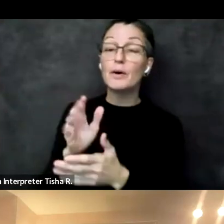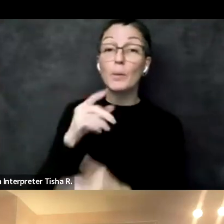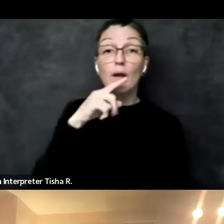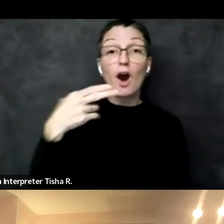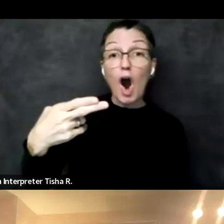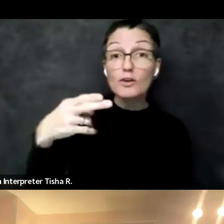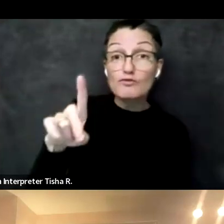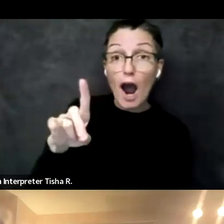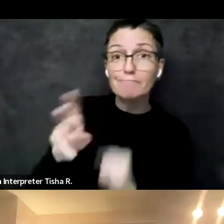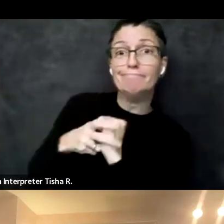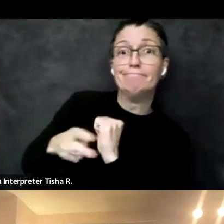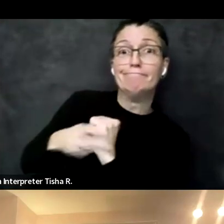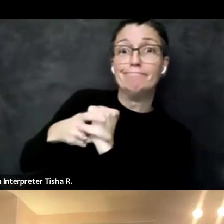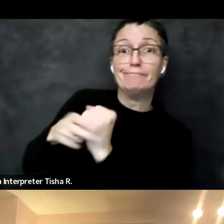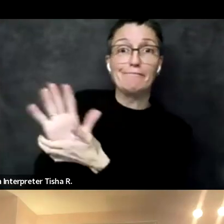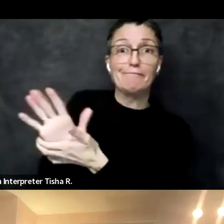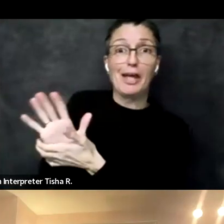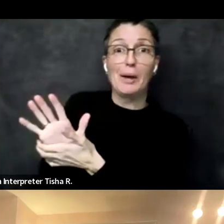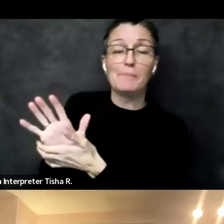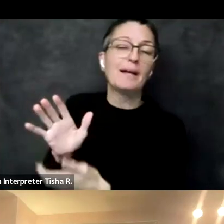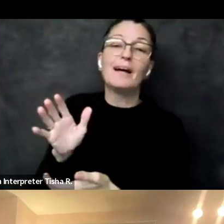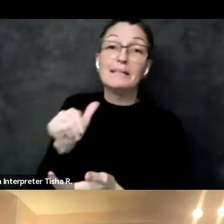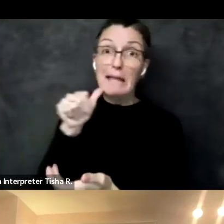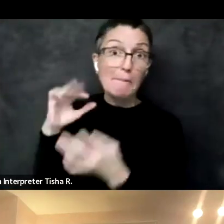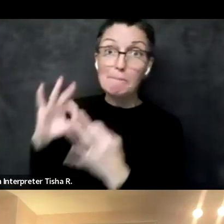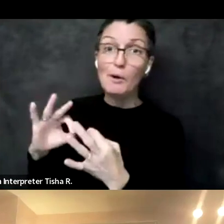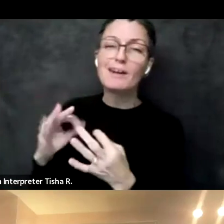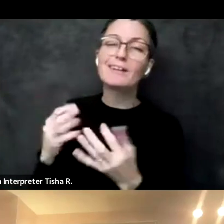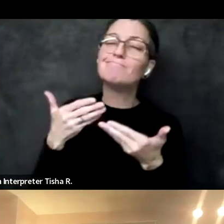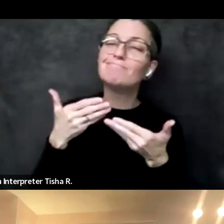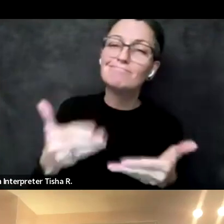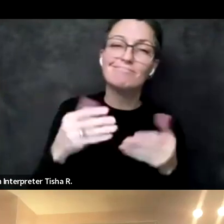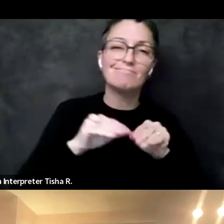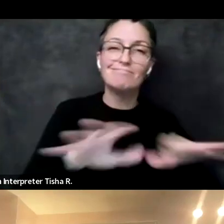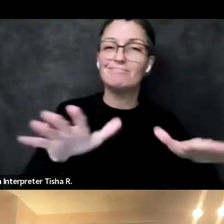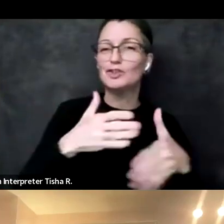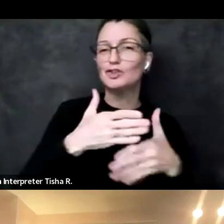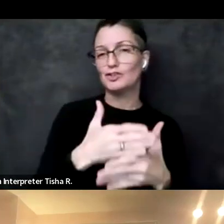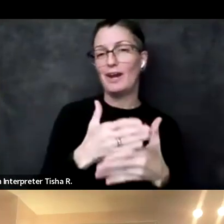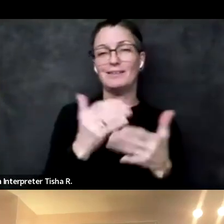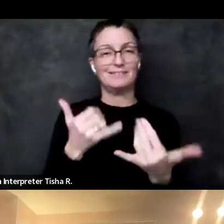even when they're not in their most perfect state. because they're still important stories to tell.